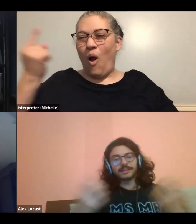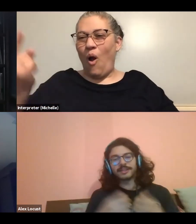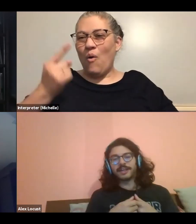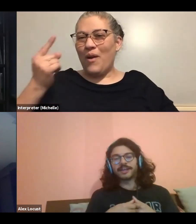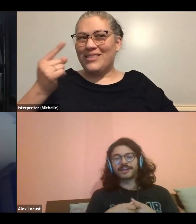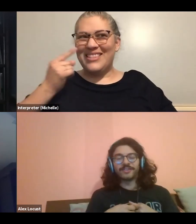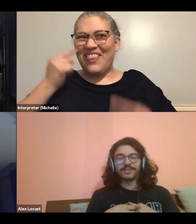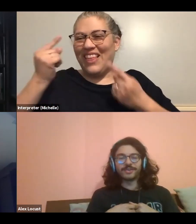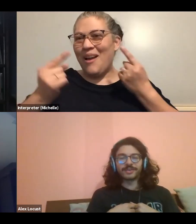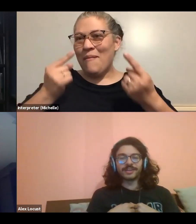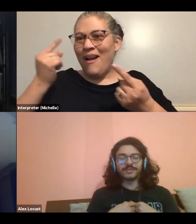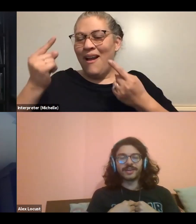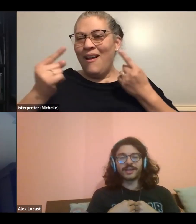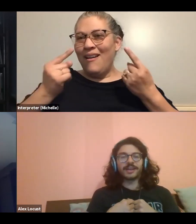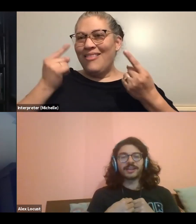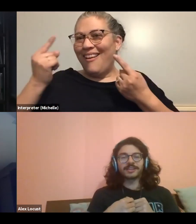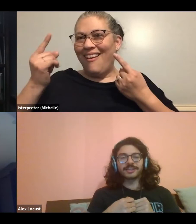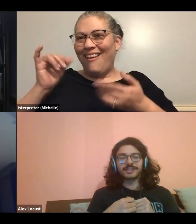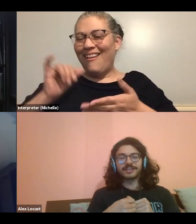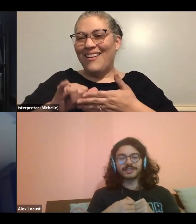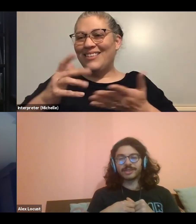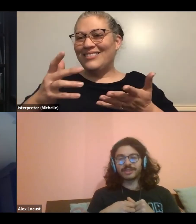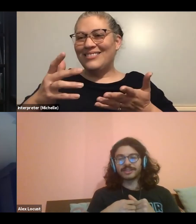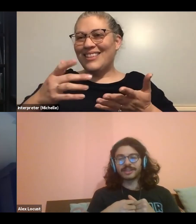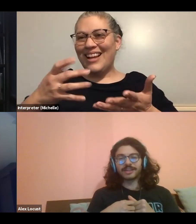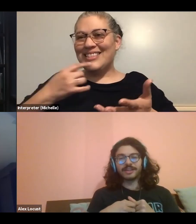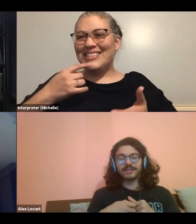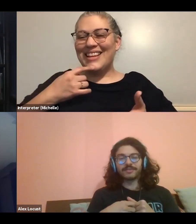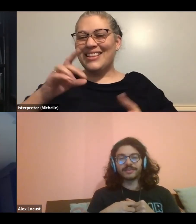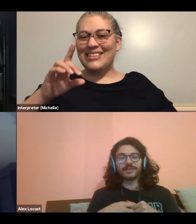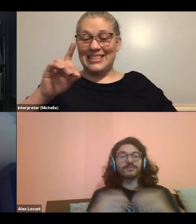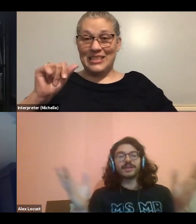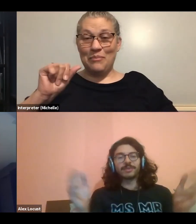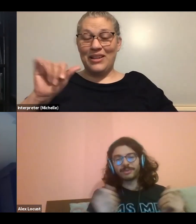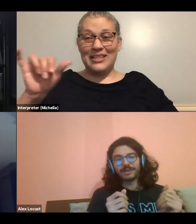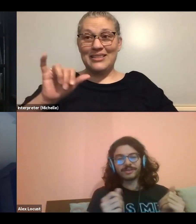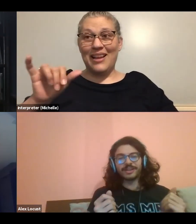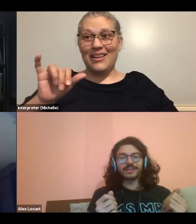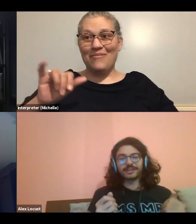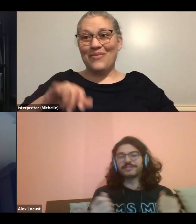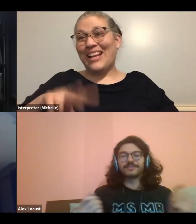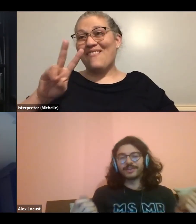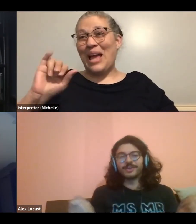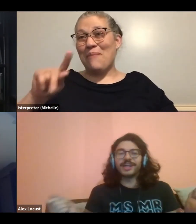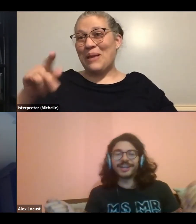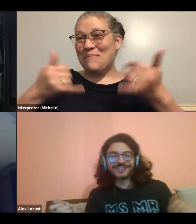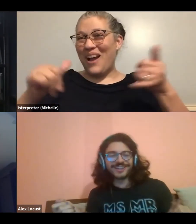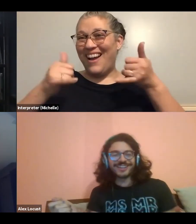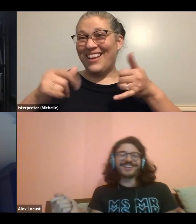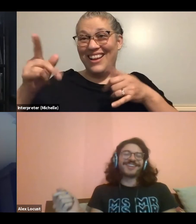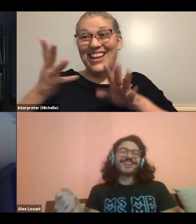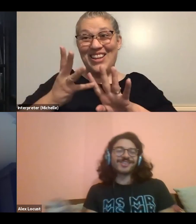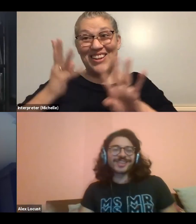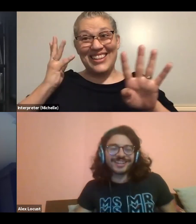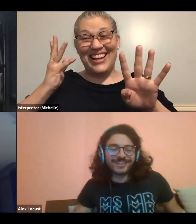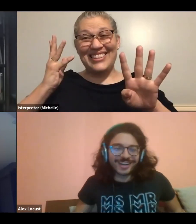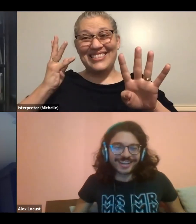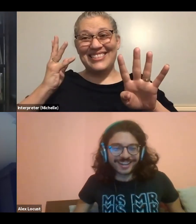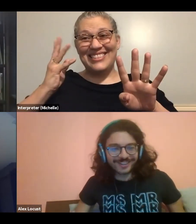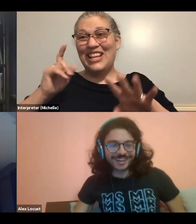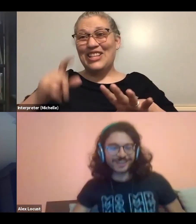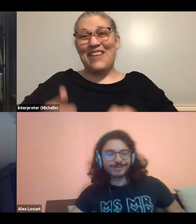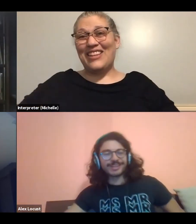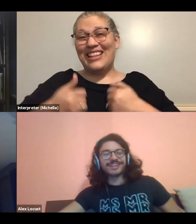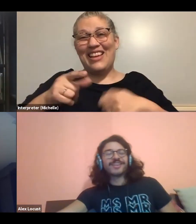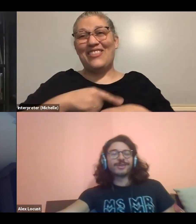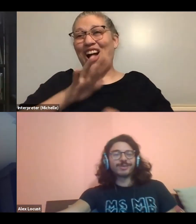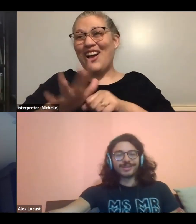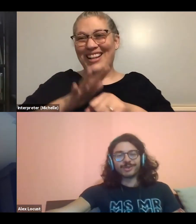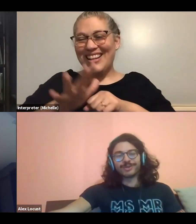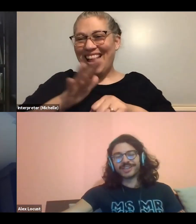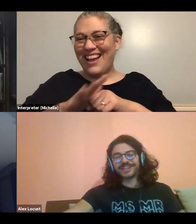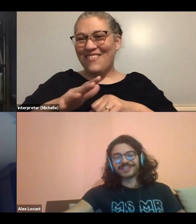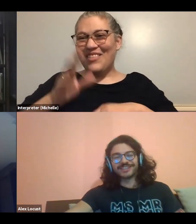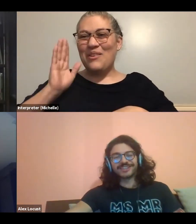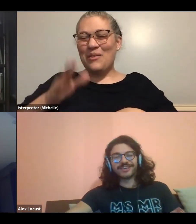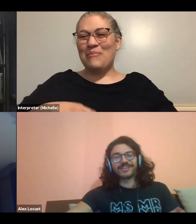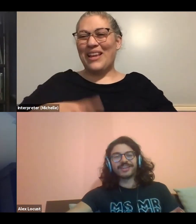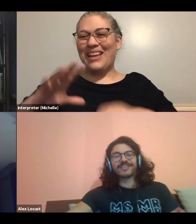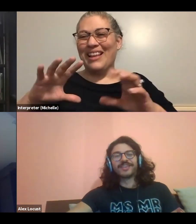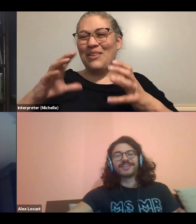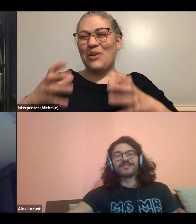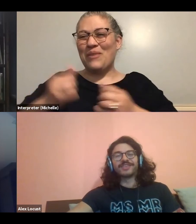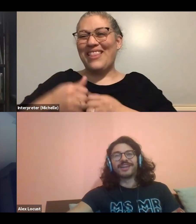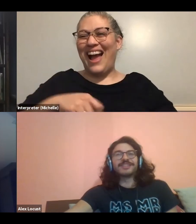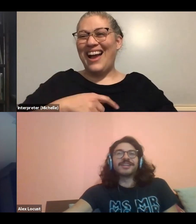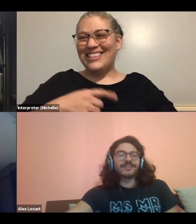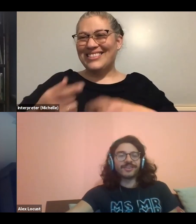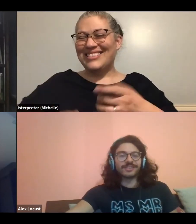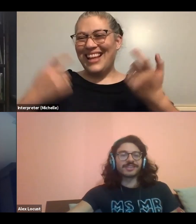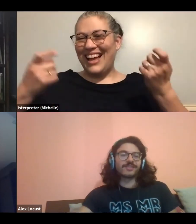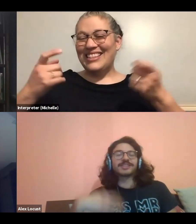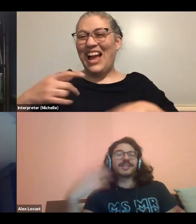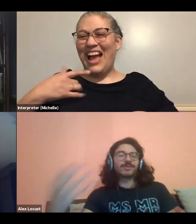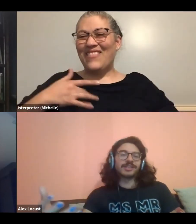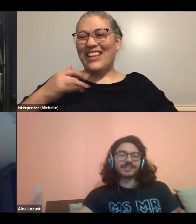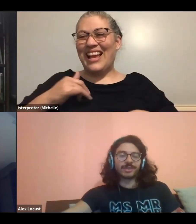Alex Locust: Being disabled as a part of the human experience and it's not something that like you'll avoid or you will come in contact with, I think that celebration just helps everybody mitigate shame and confusion and erasure, especially even for how able or some effects non disabled people.